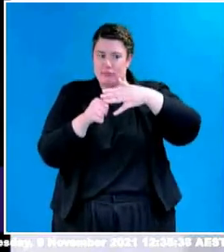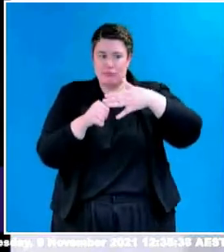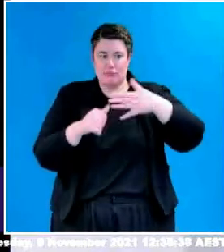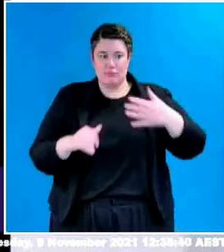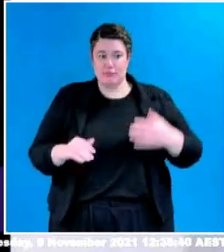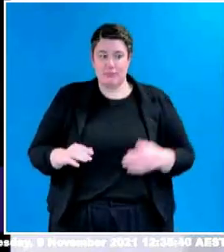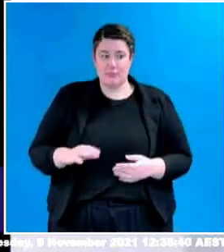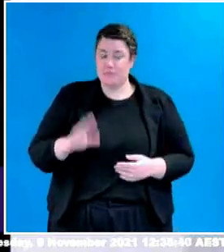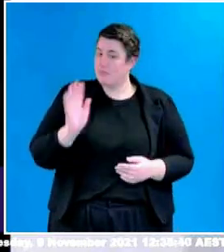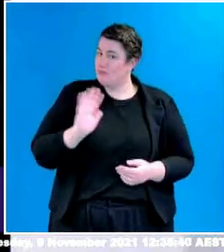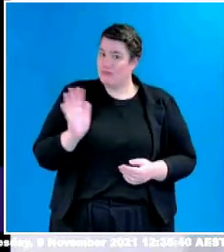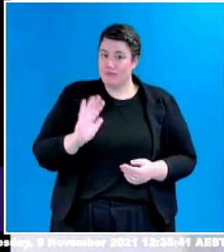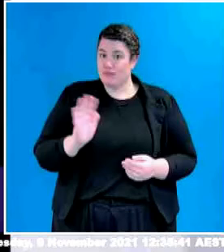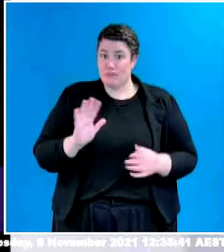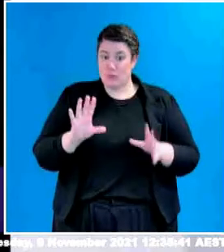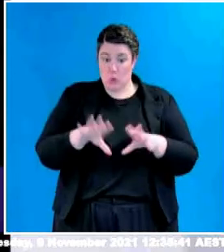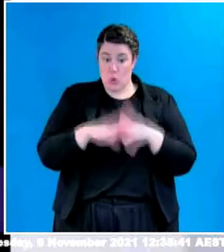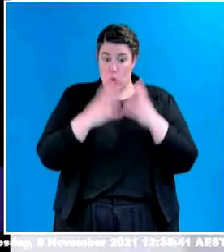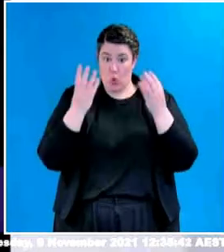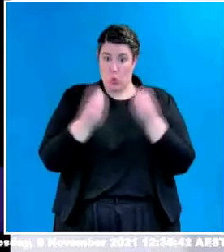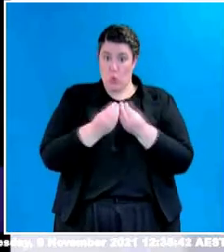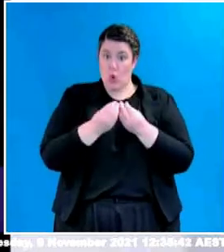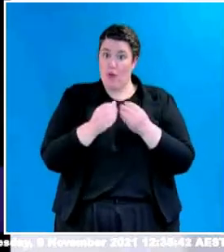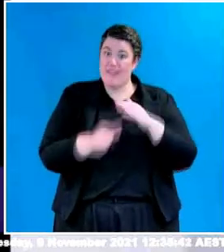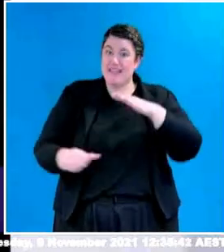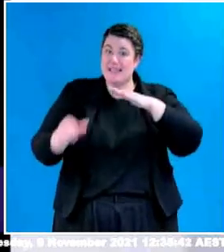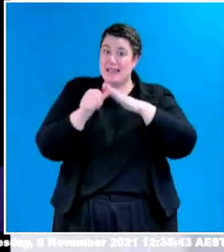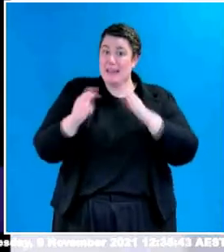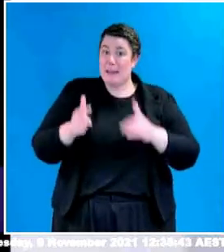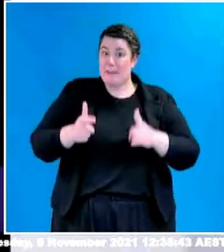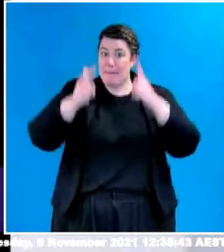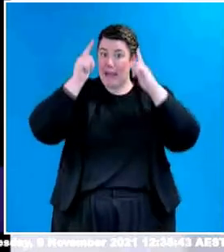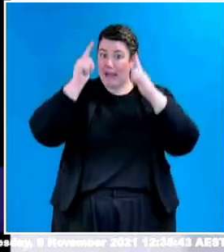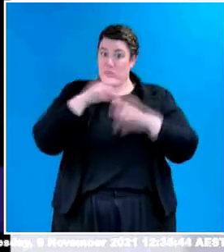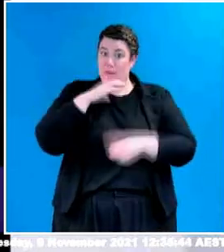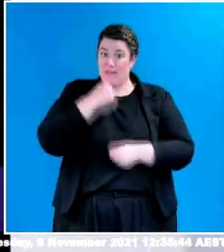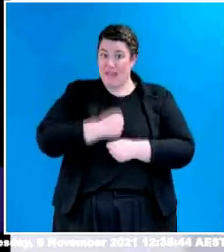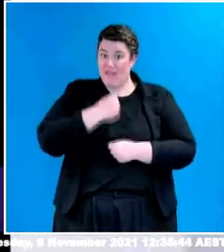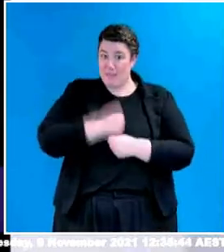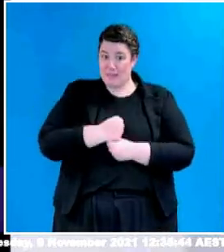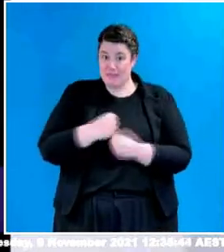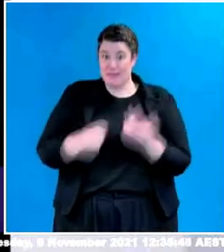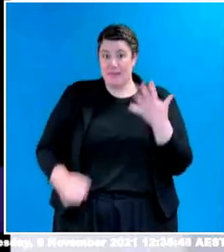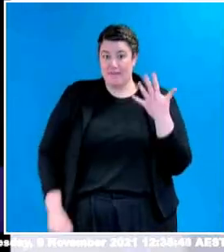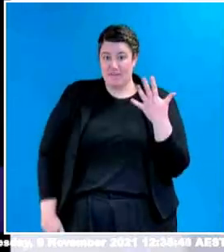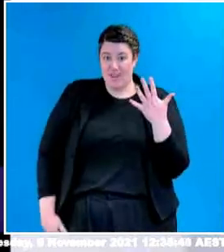No, we are talking about the whole of the SES, which is quite a large number of people. Five.